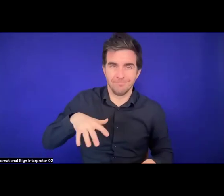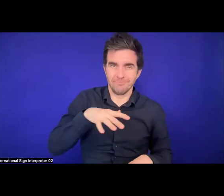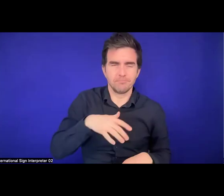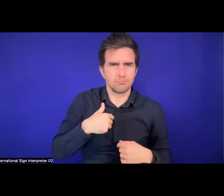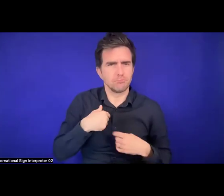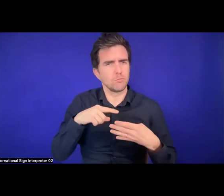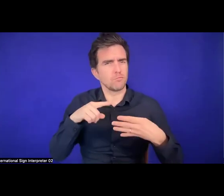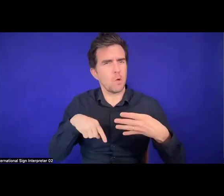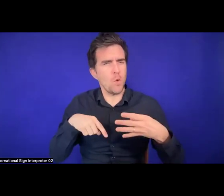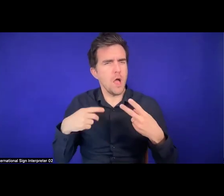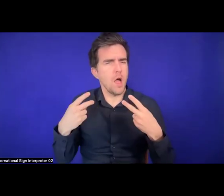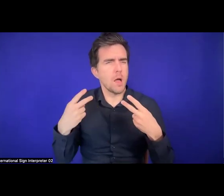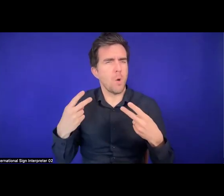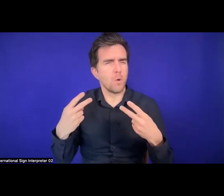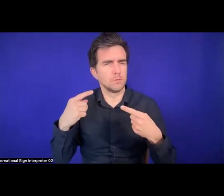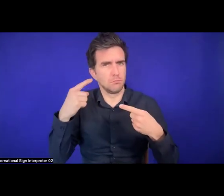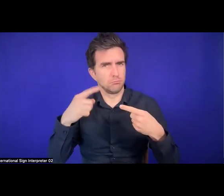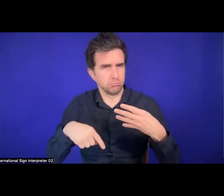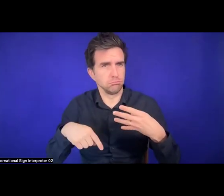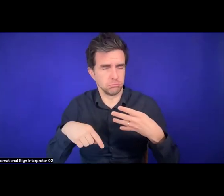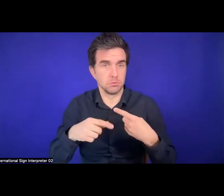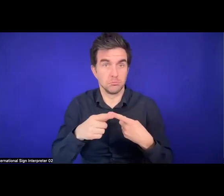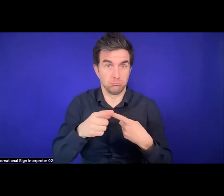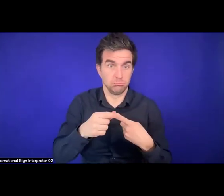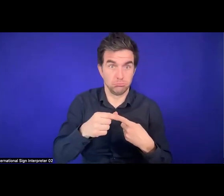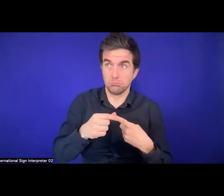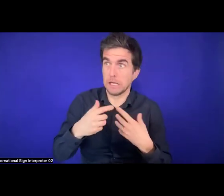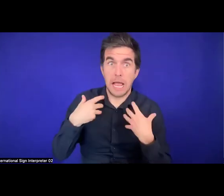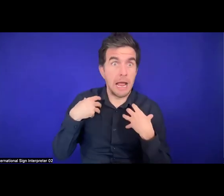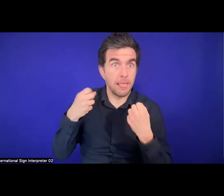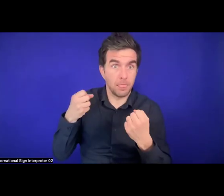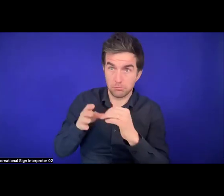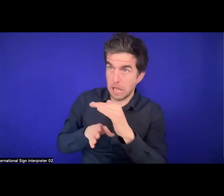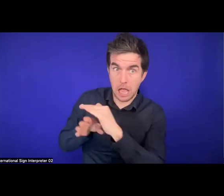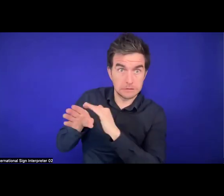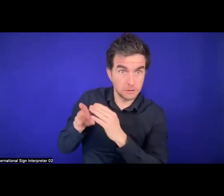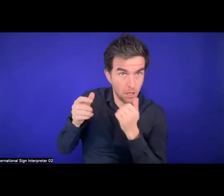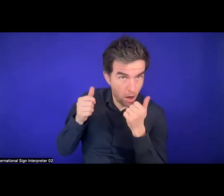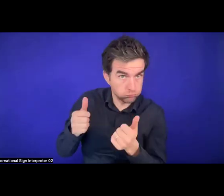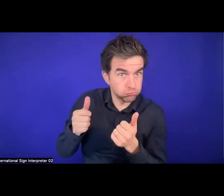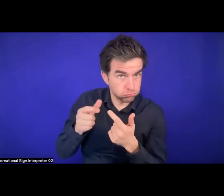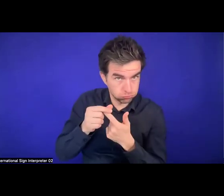services, and community services. So we look at trying to generate evidence and data